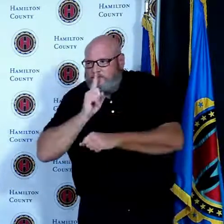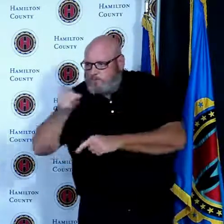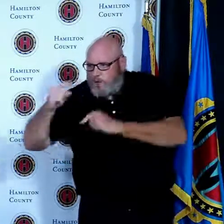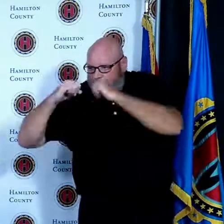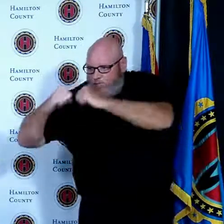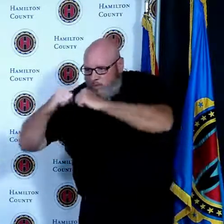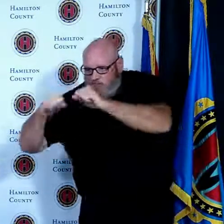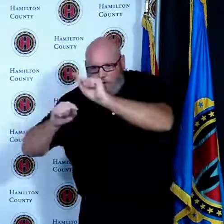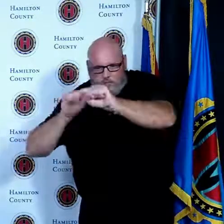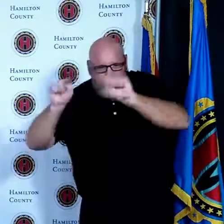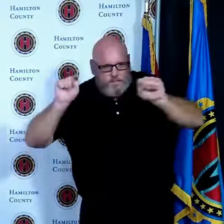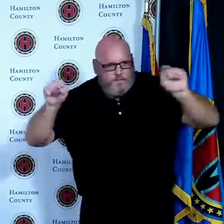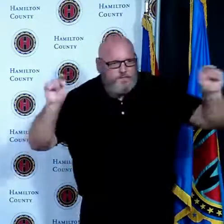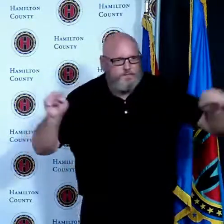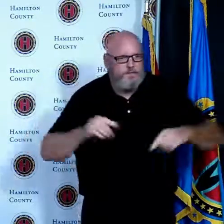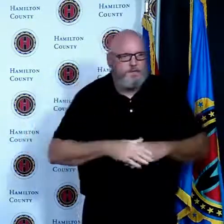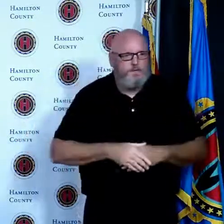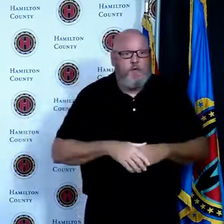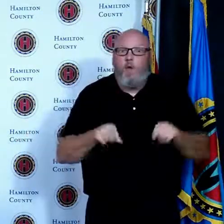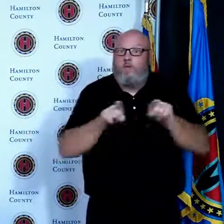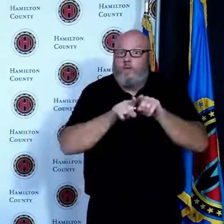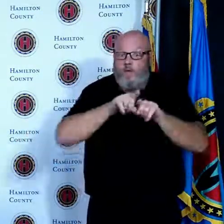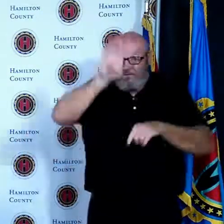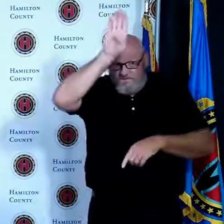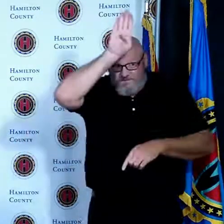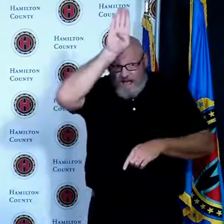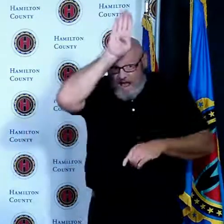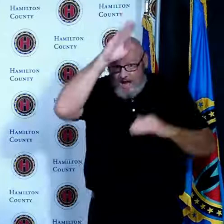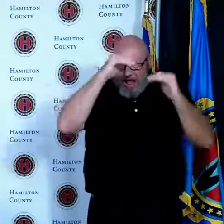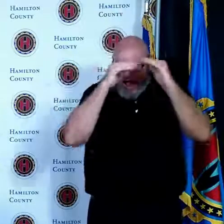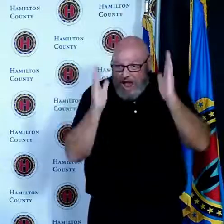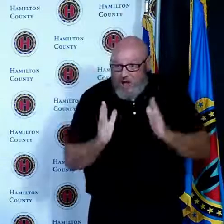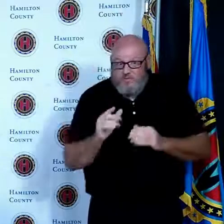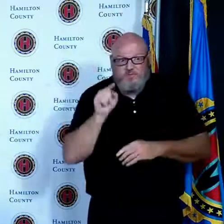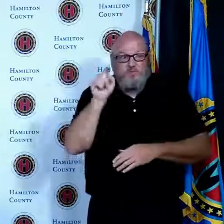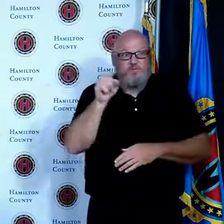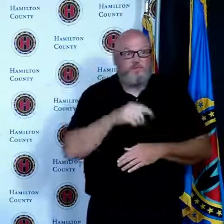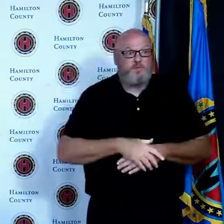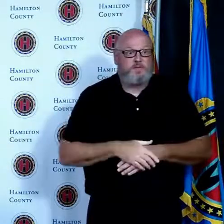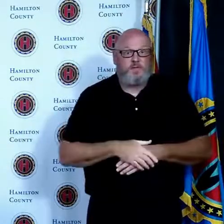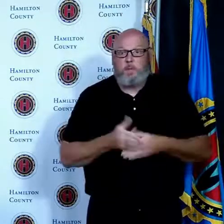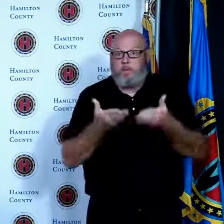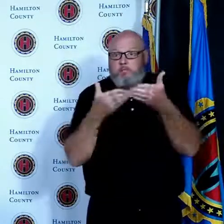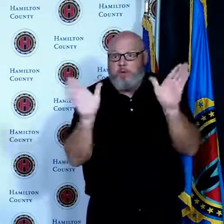stations public transportation grocery stores or other places of employment within Hamilton